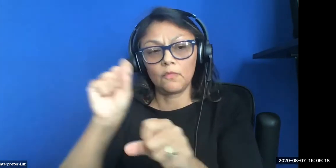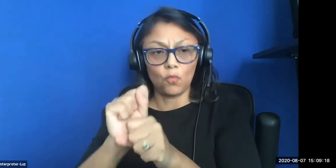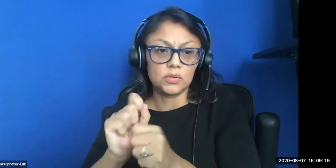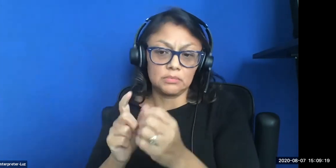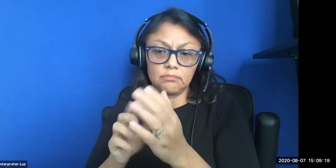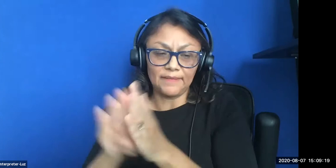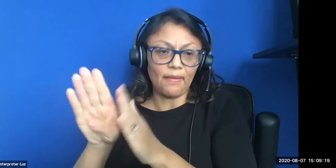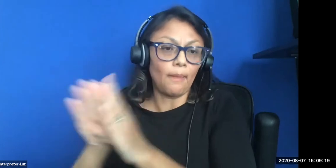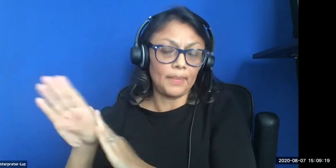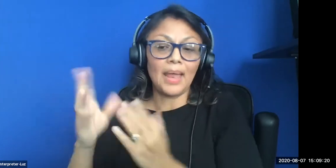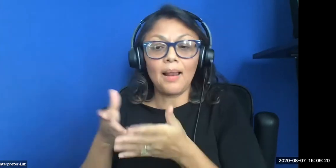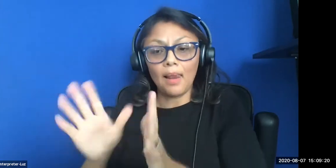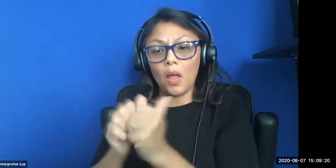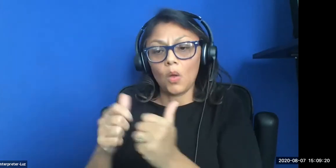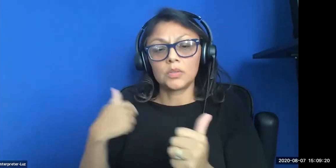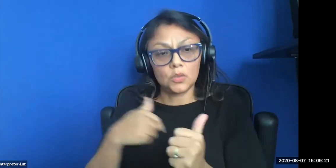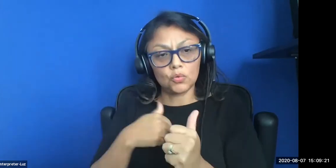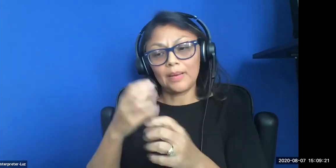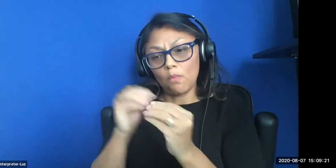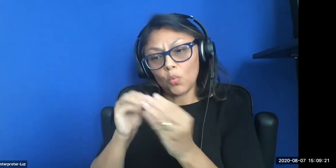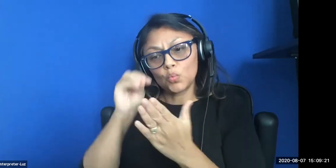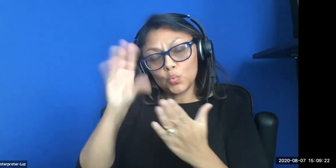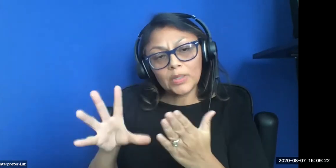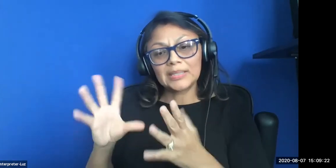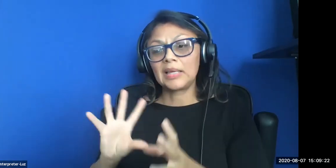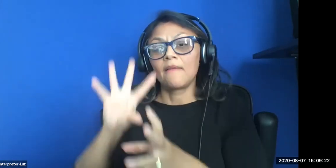Channelle Charest: So that allows us to get more of our students into that internship level to get paid.